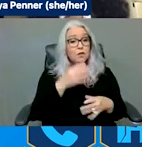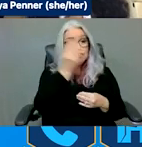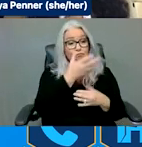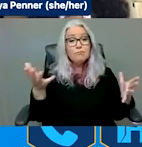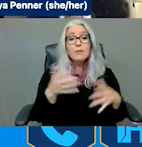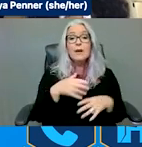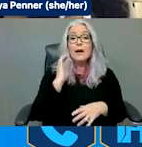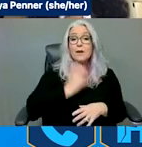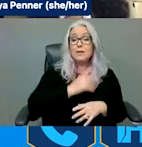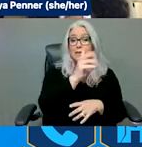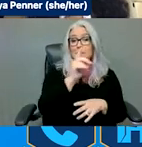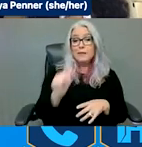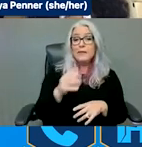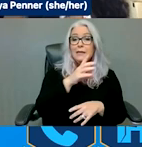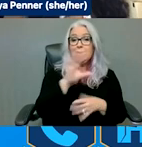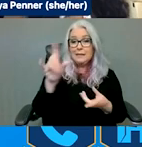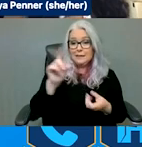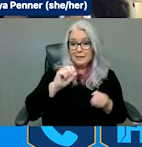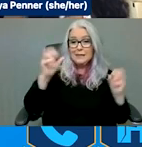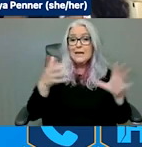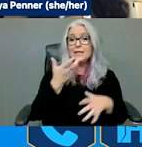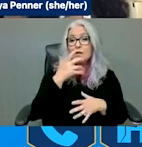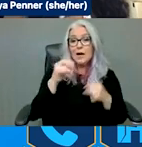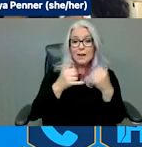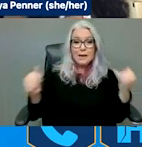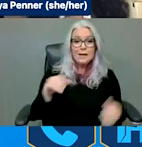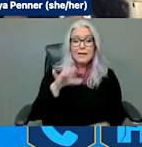800-626-4959.